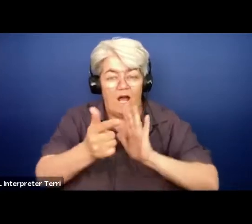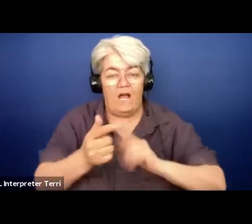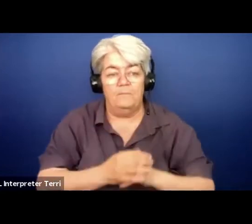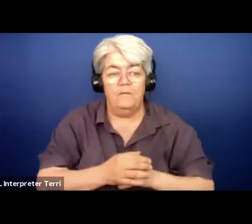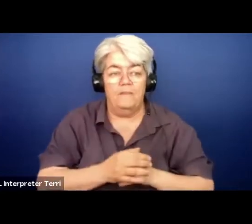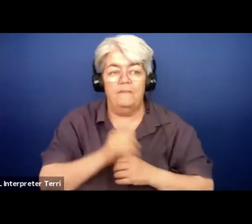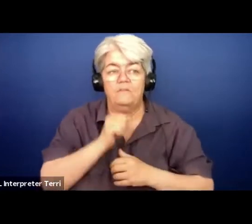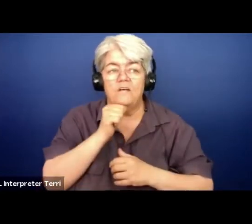of intent and more complex. Shoplifts